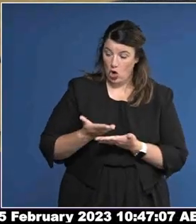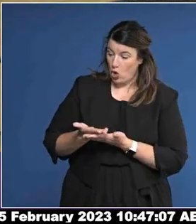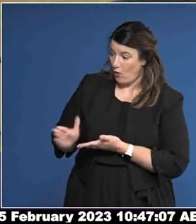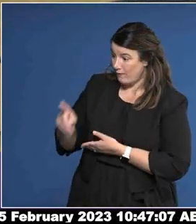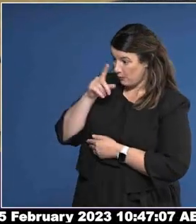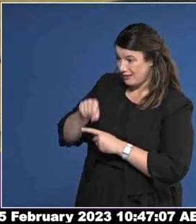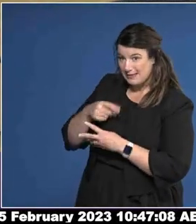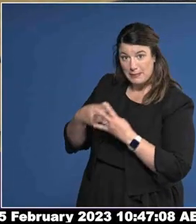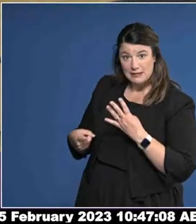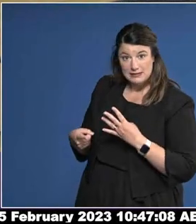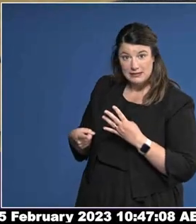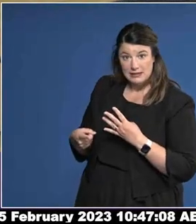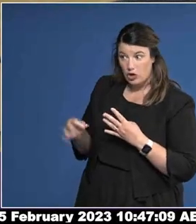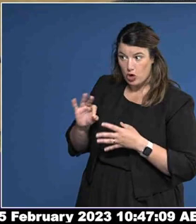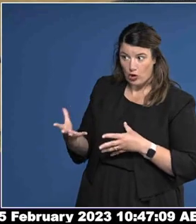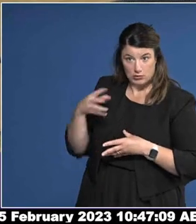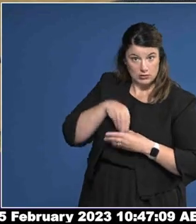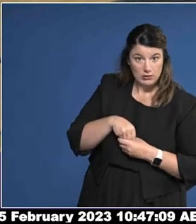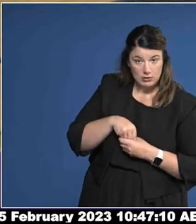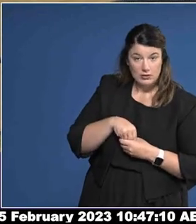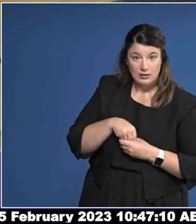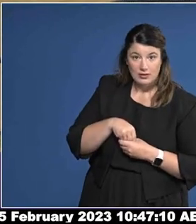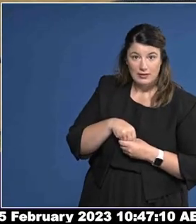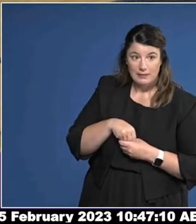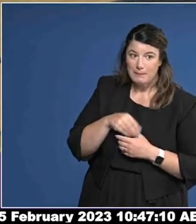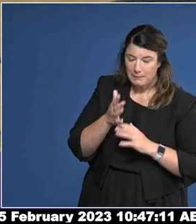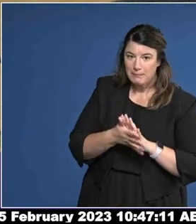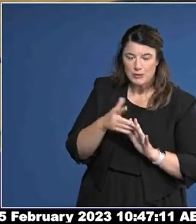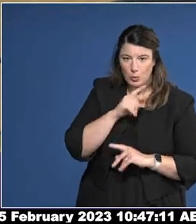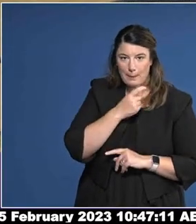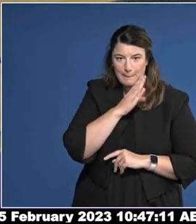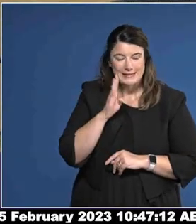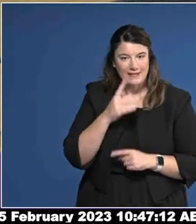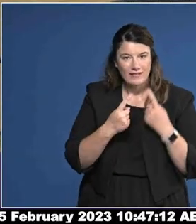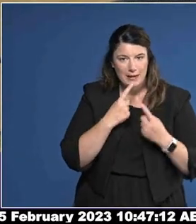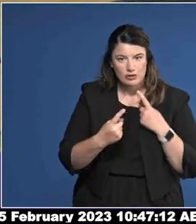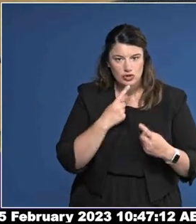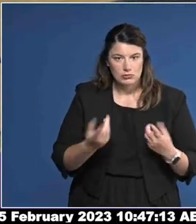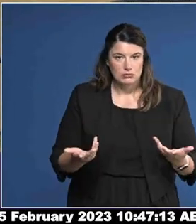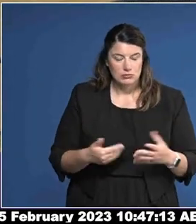with disability, that you will necessarily have a gap in the quality of your training